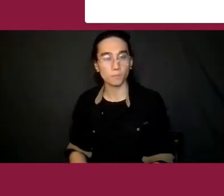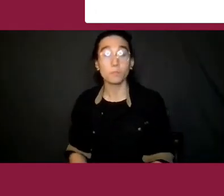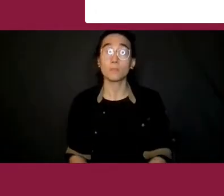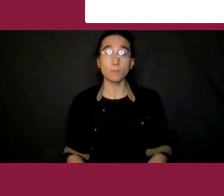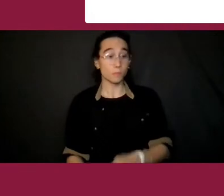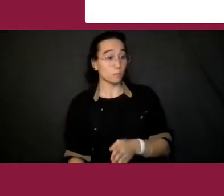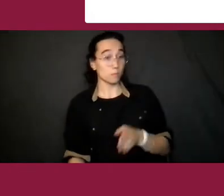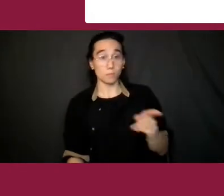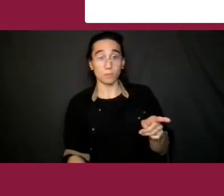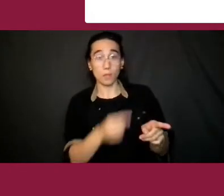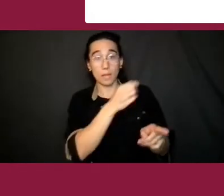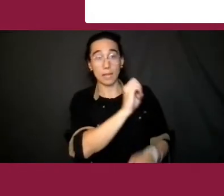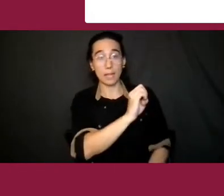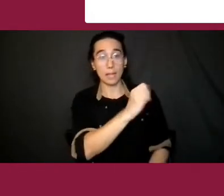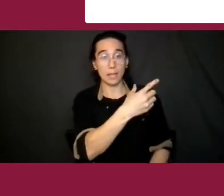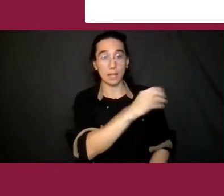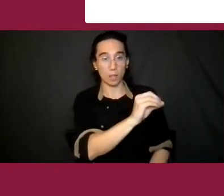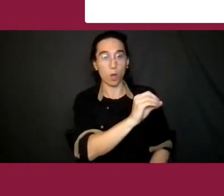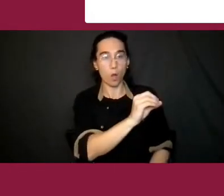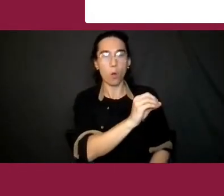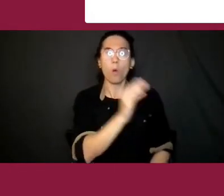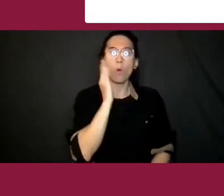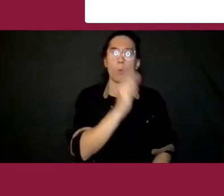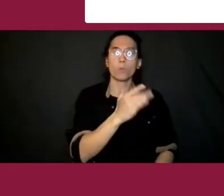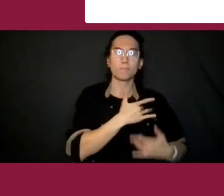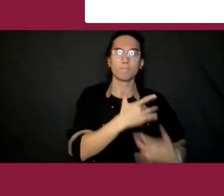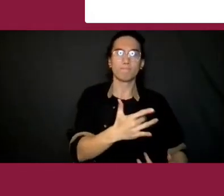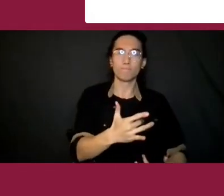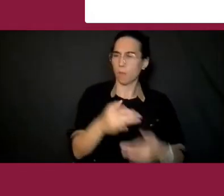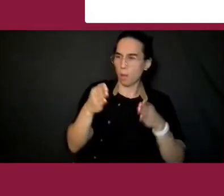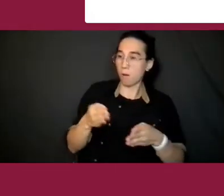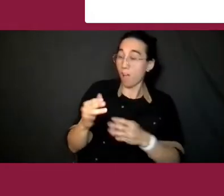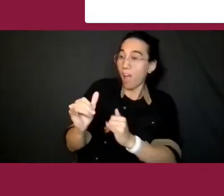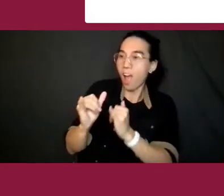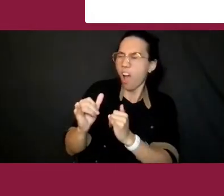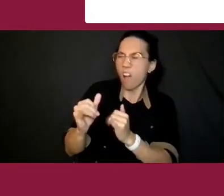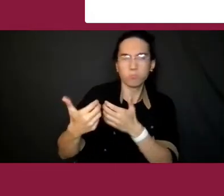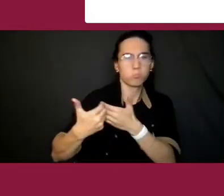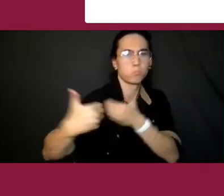others, leading to a focus on differences rather than commonalities.